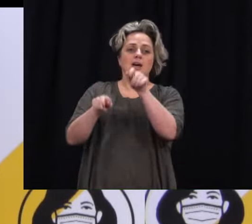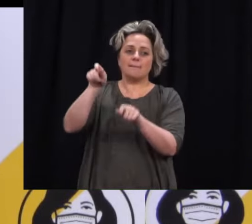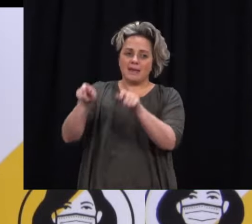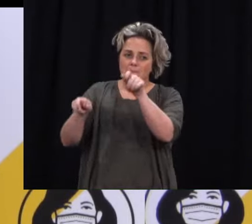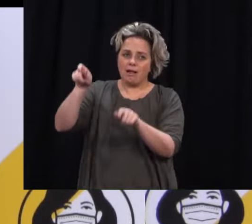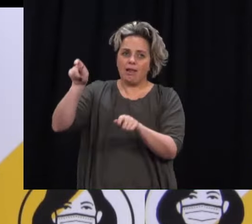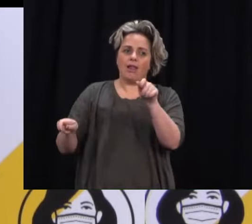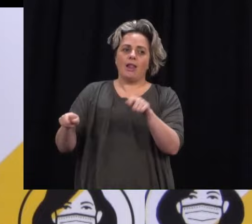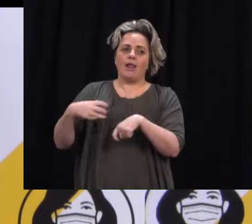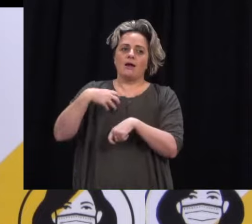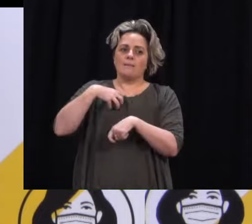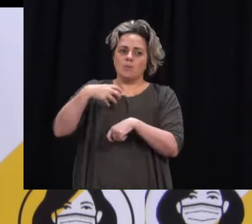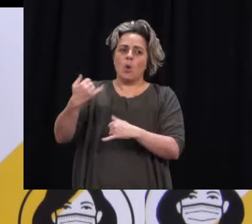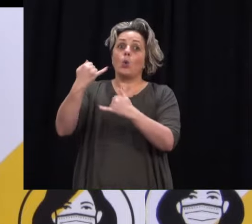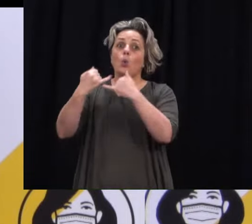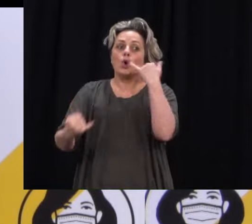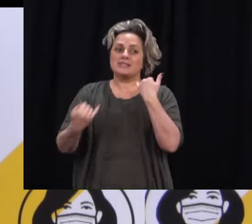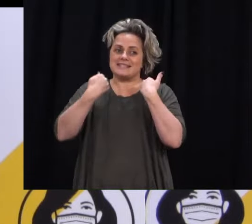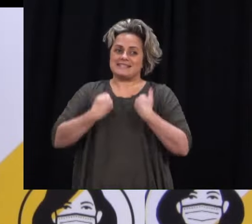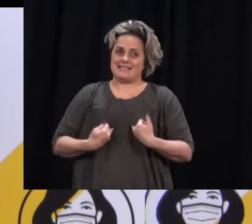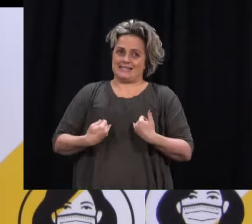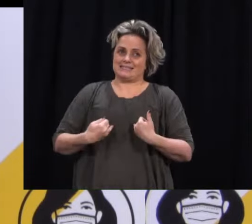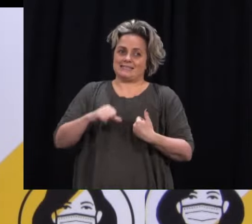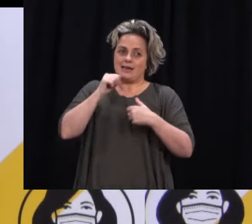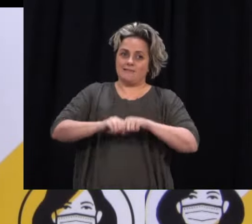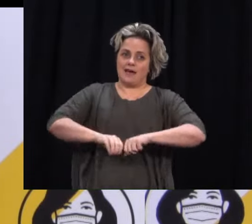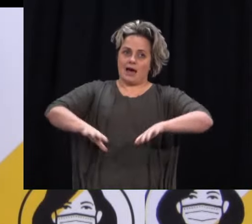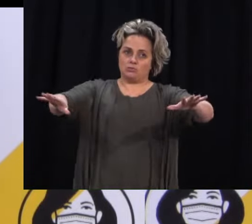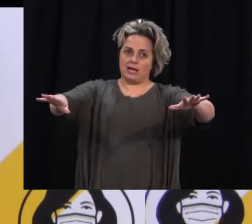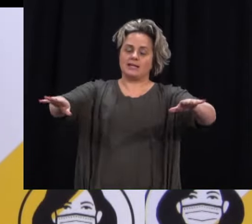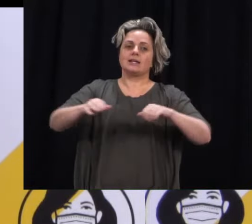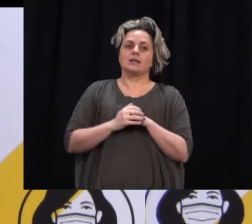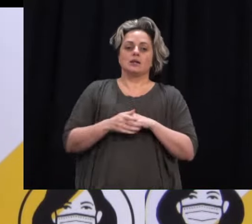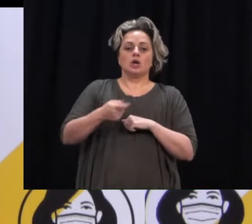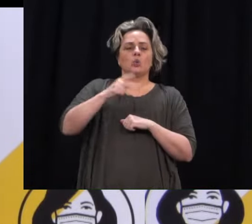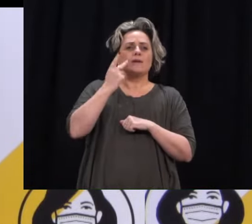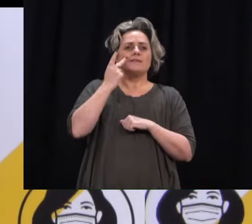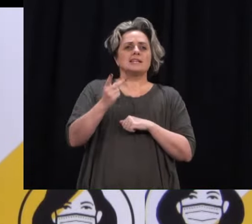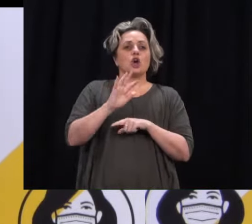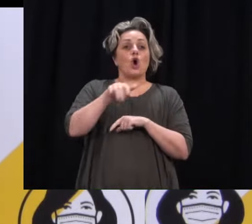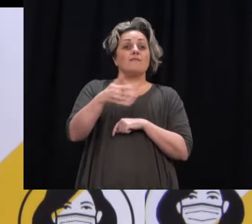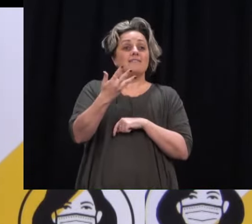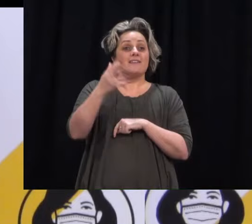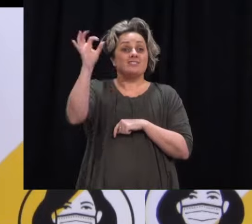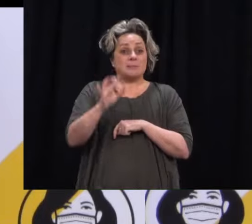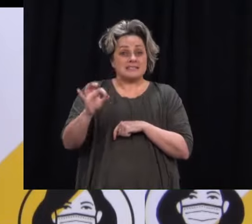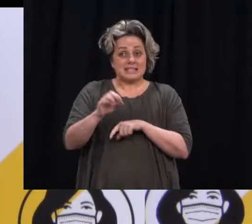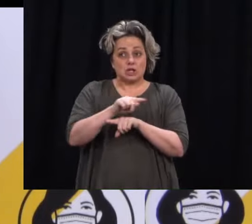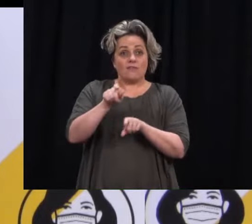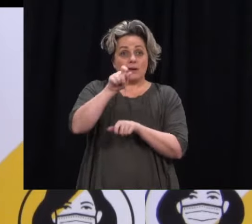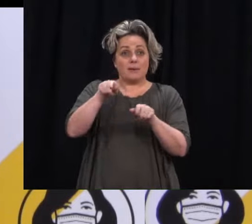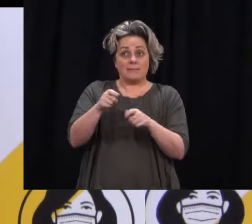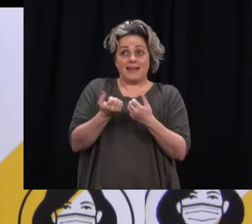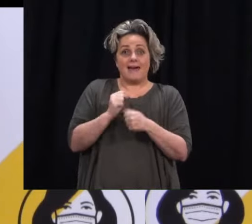seen already, for example in the outbreak last August, that they are more severely impacted